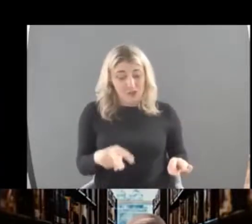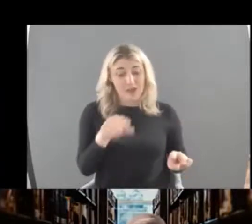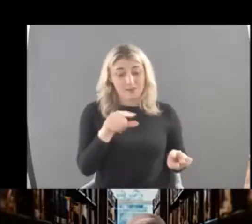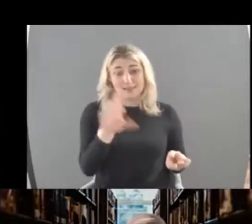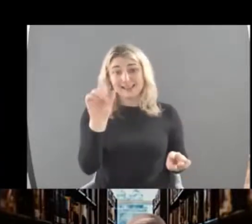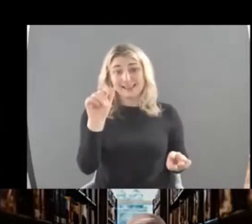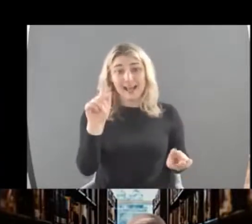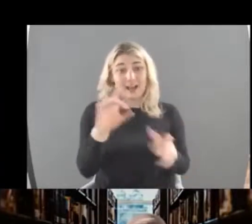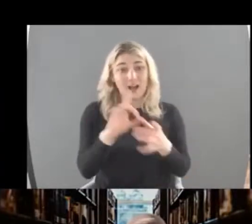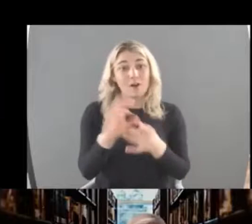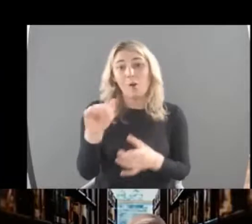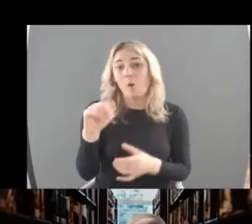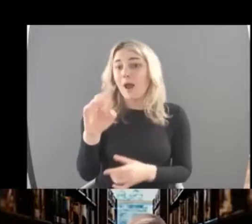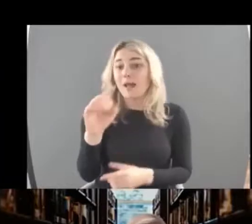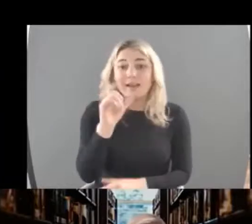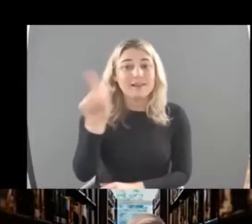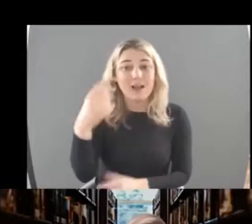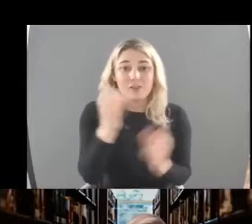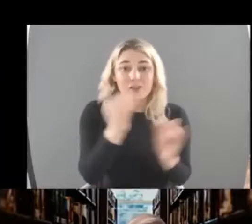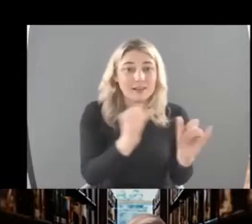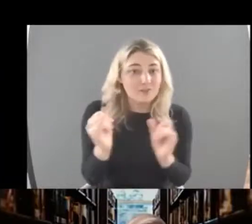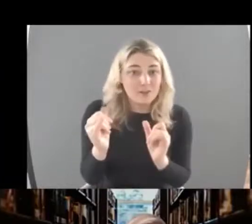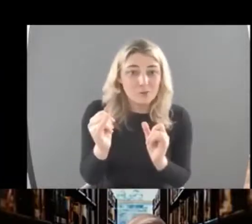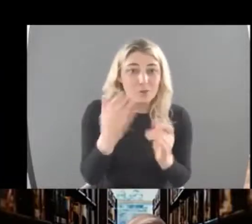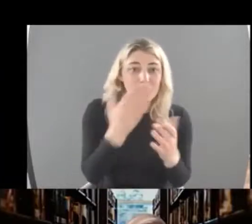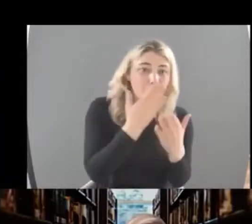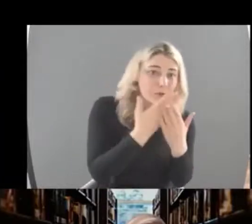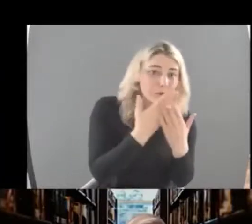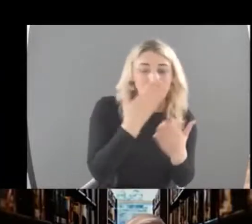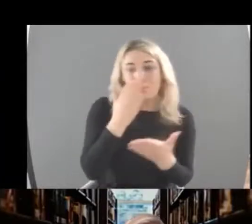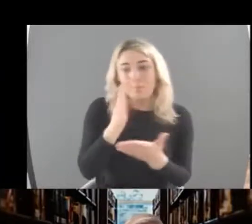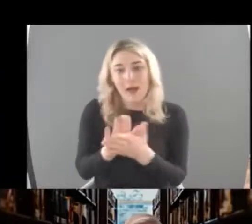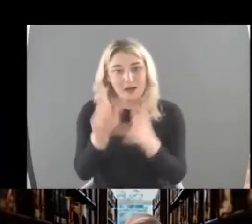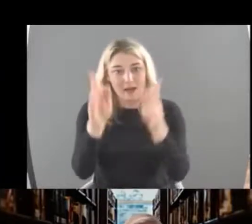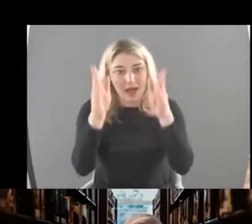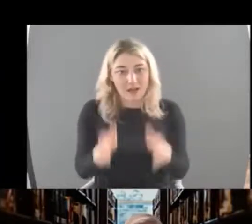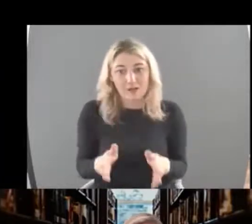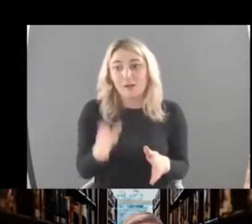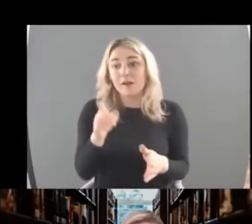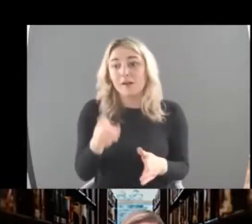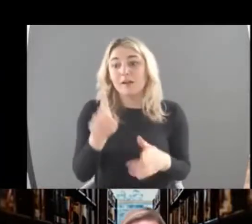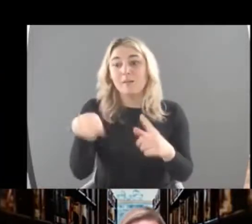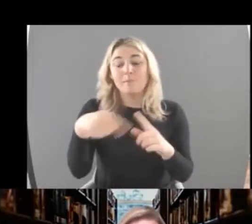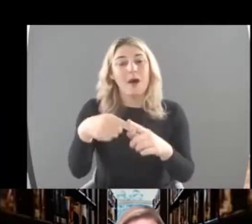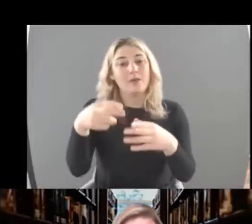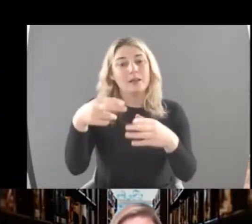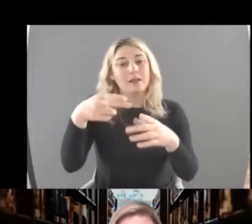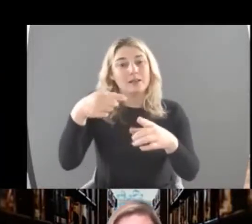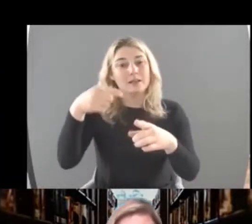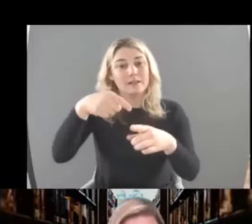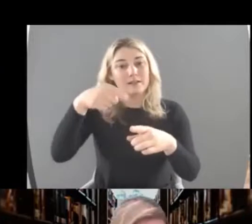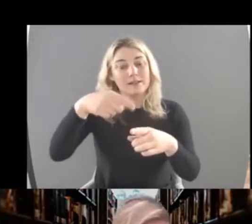individual good or bad actors or intent. It's about impact and outcomes. And so to me, the allowing to talk about